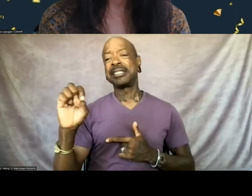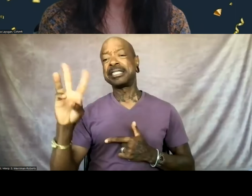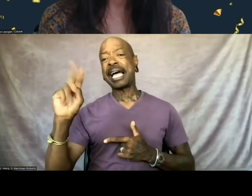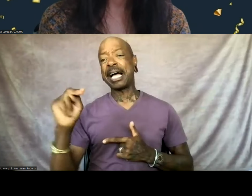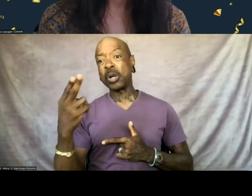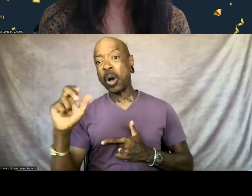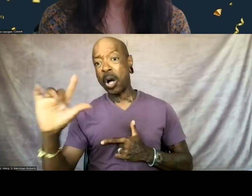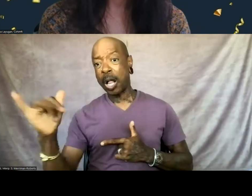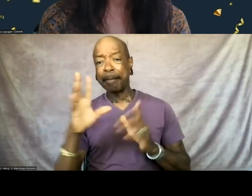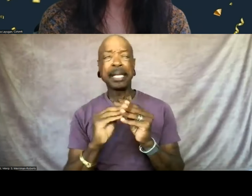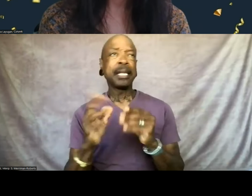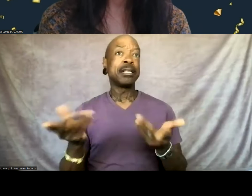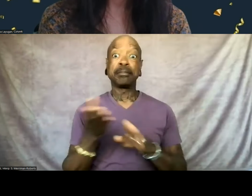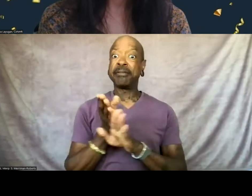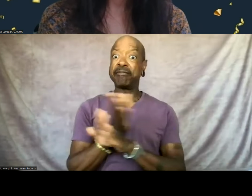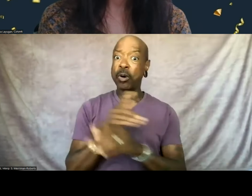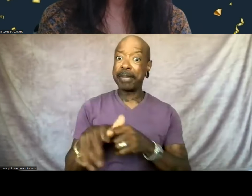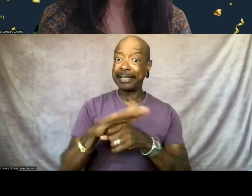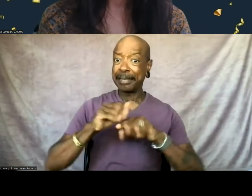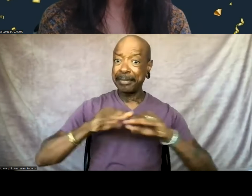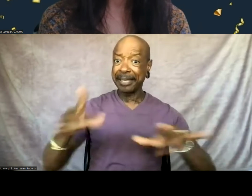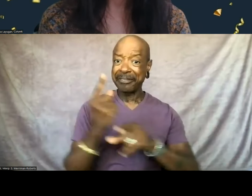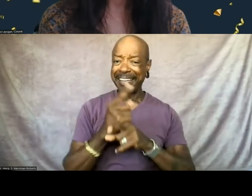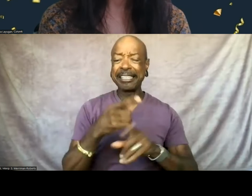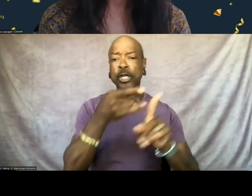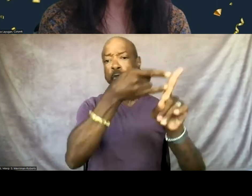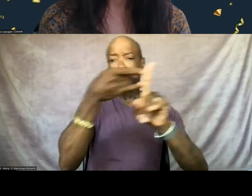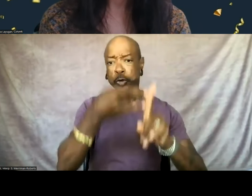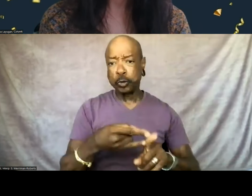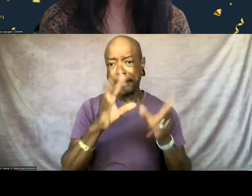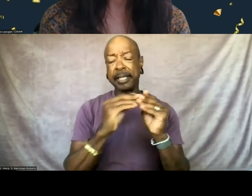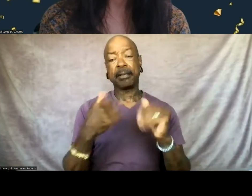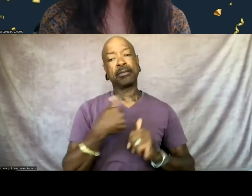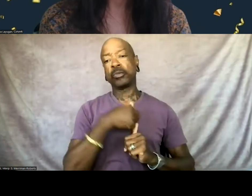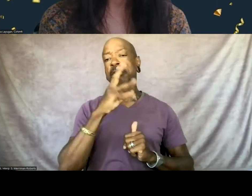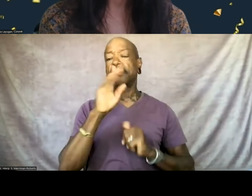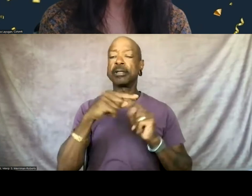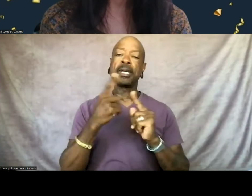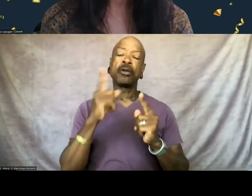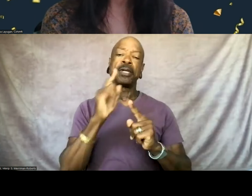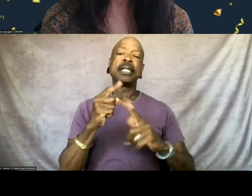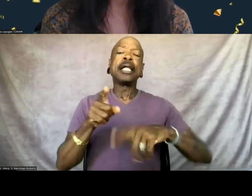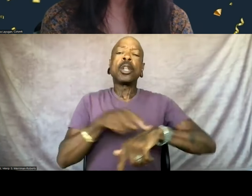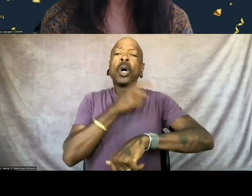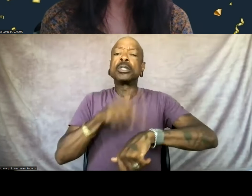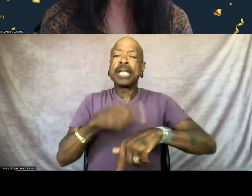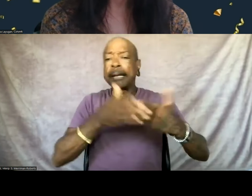you have to keep your assets under $2,000. Right. We've had events, town hall meetings in person, before the pandemic